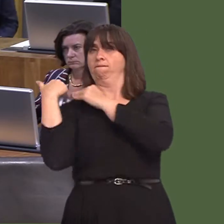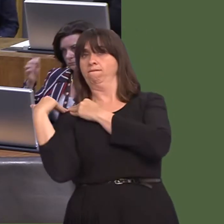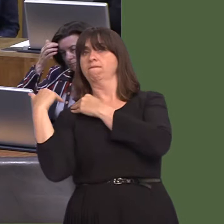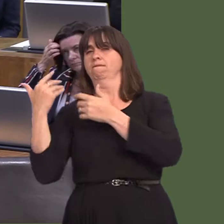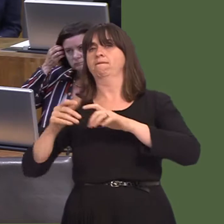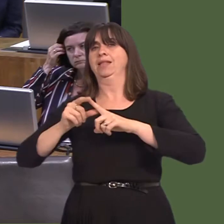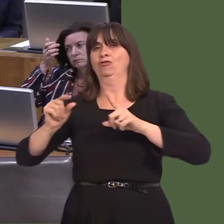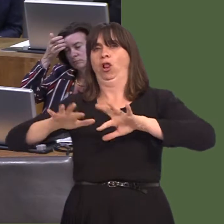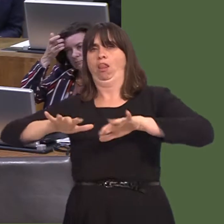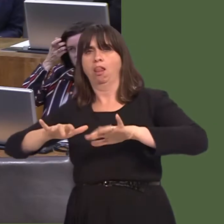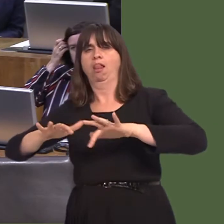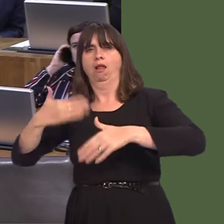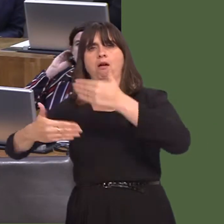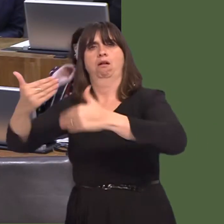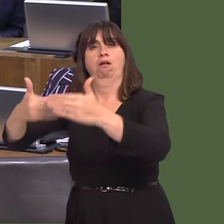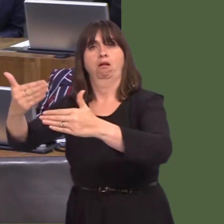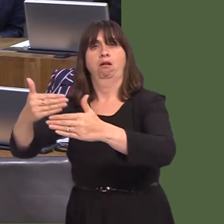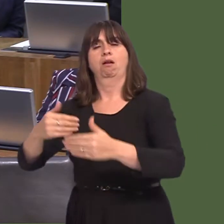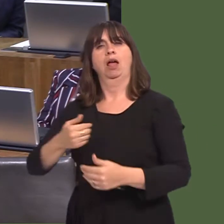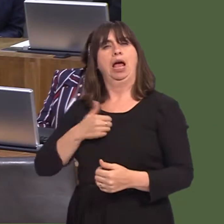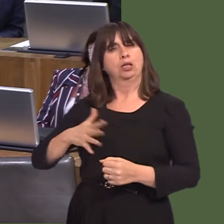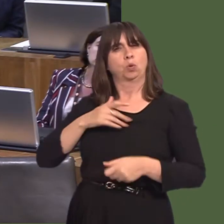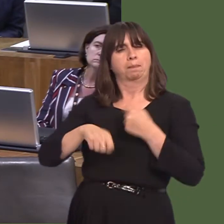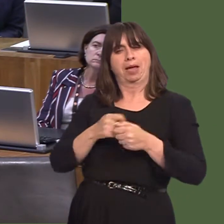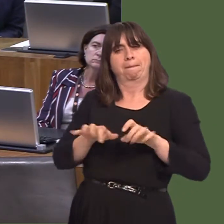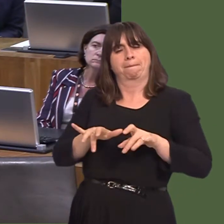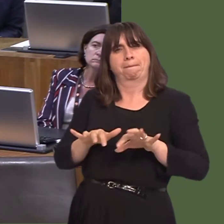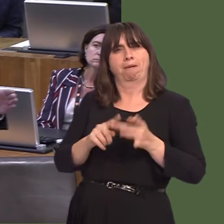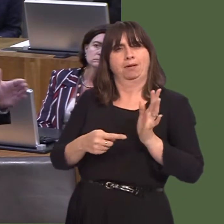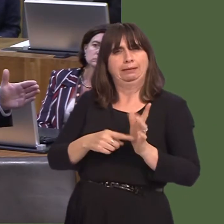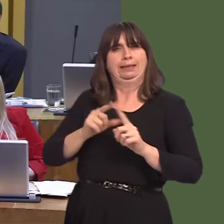What I want to avoid is for digitisation to be taken forward in different compartments